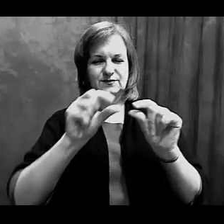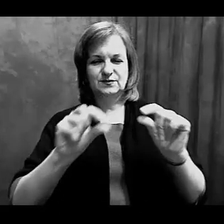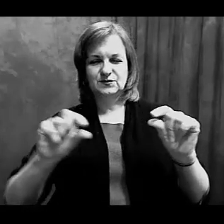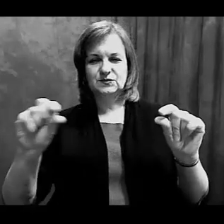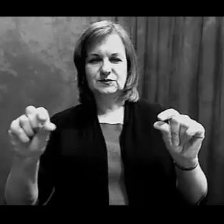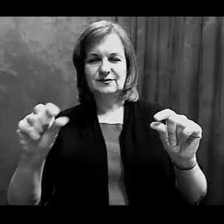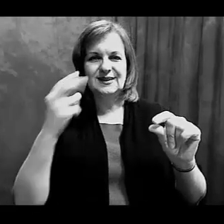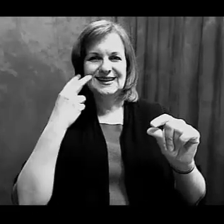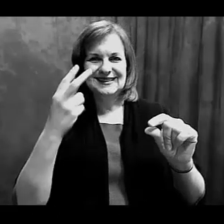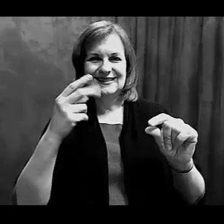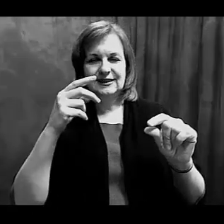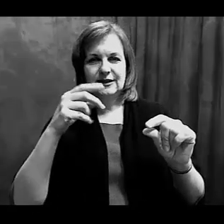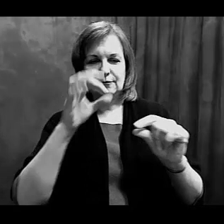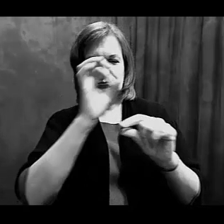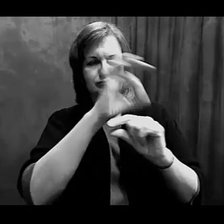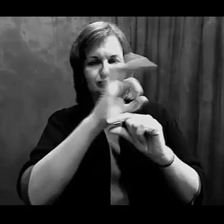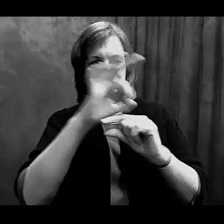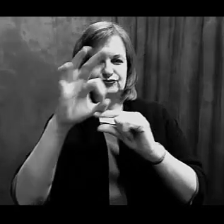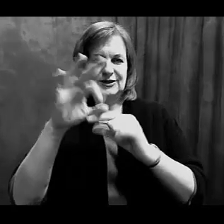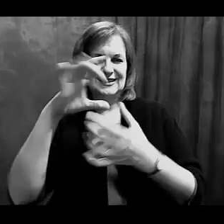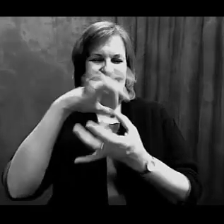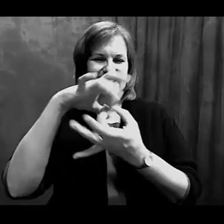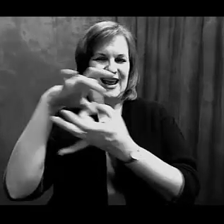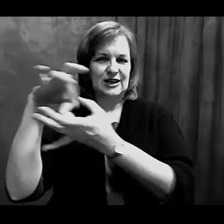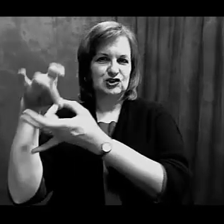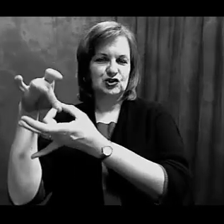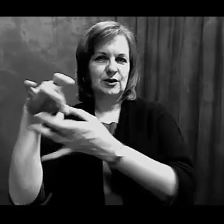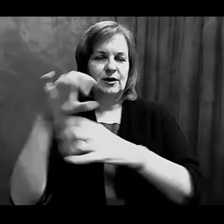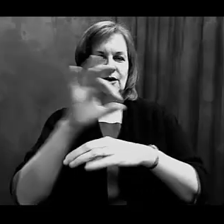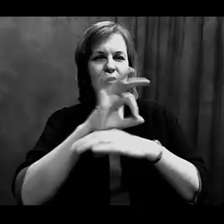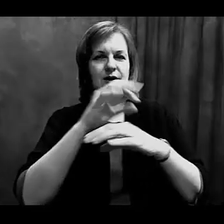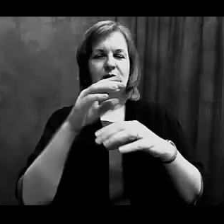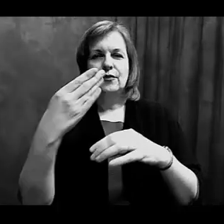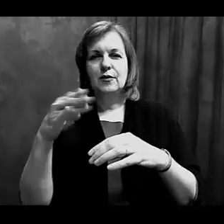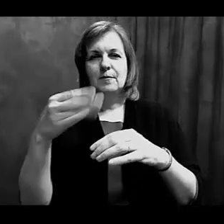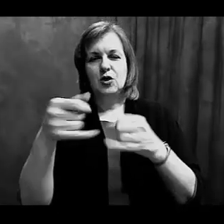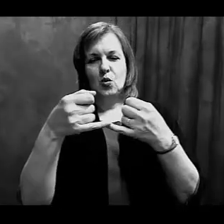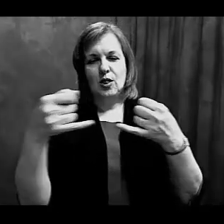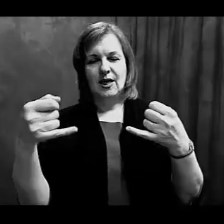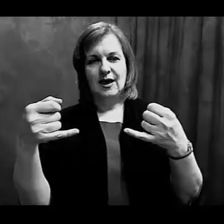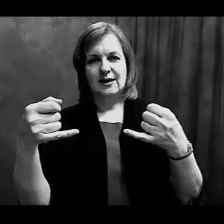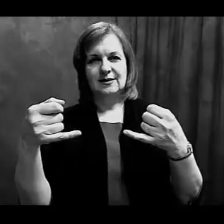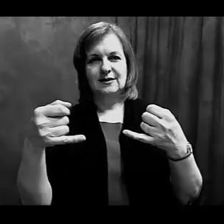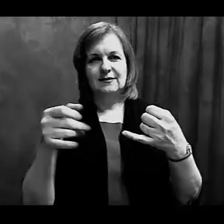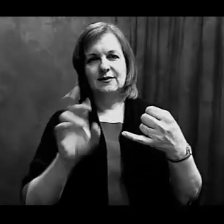you see them are attached to the surface this blue line is the